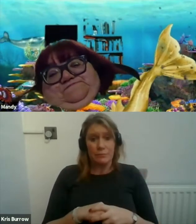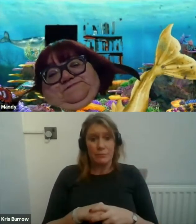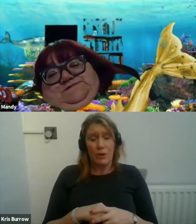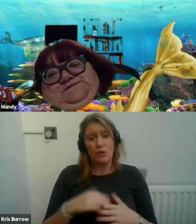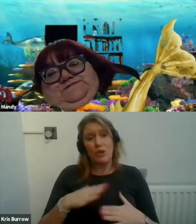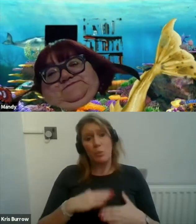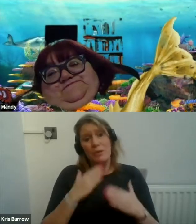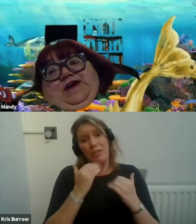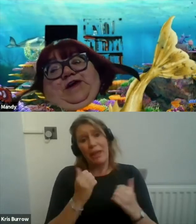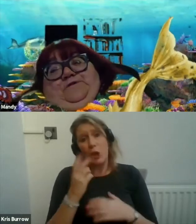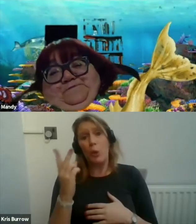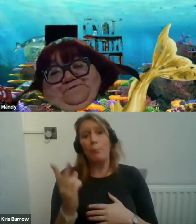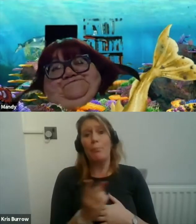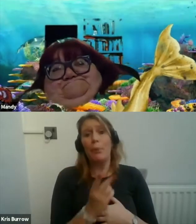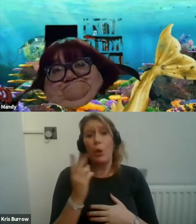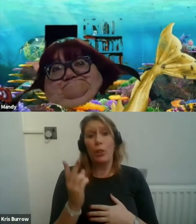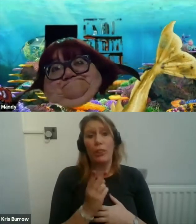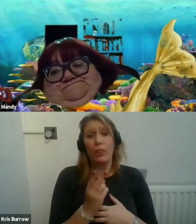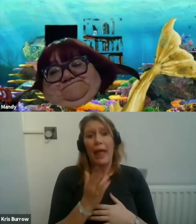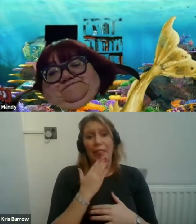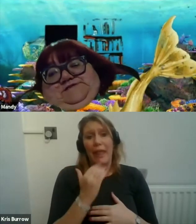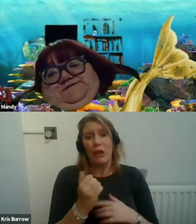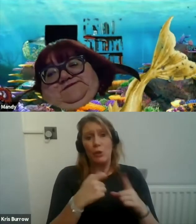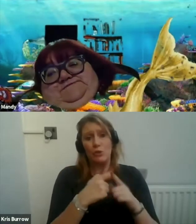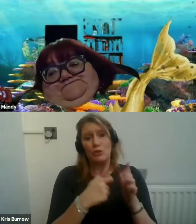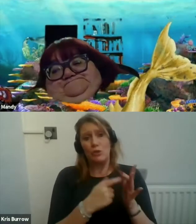you, both, and thank to Kris our sign